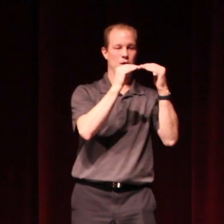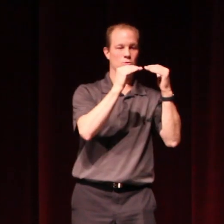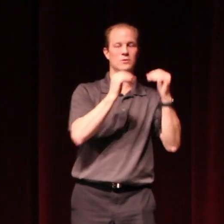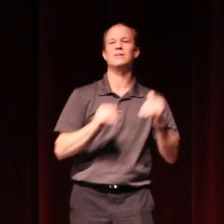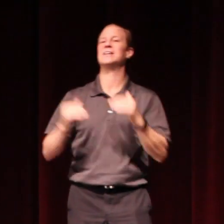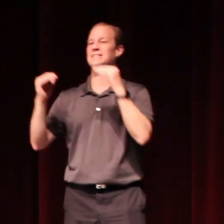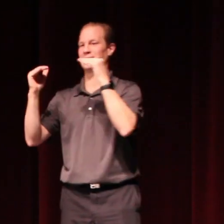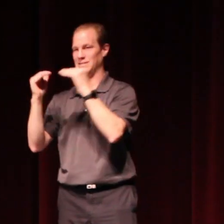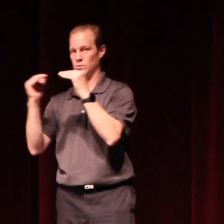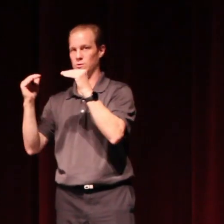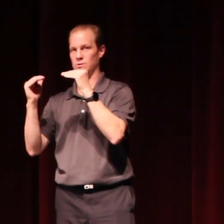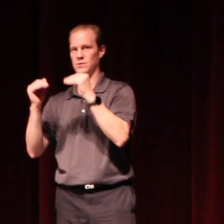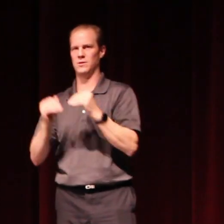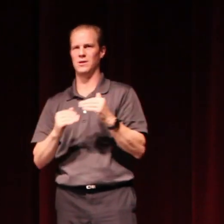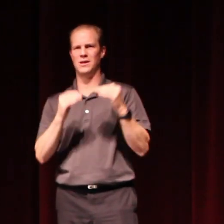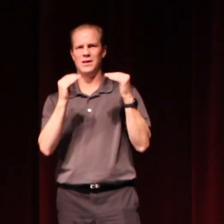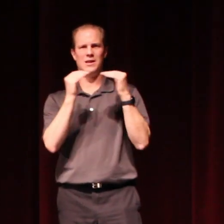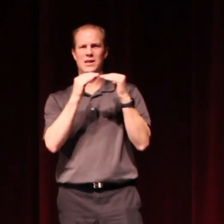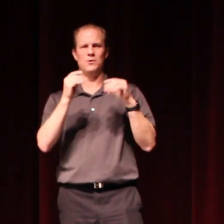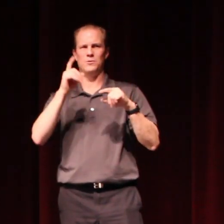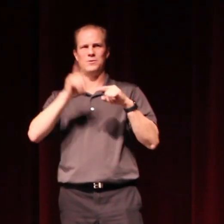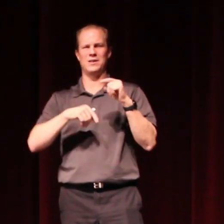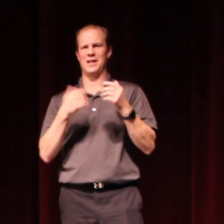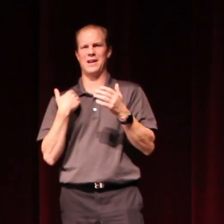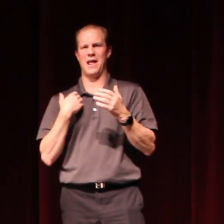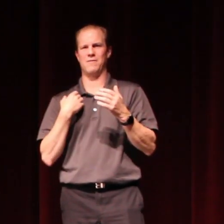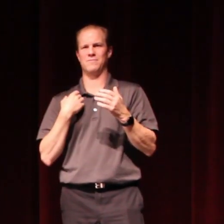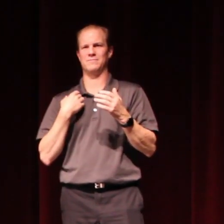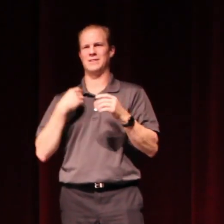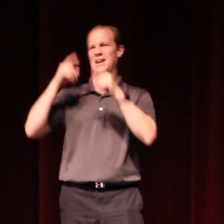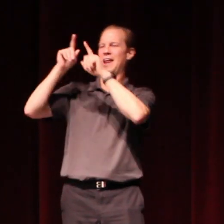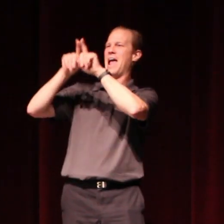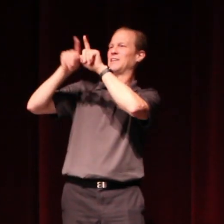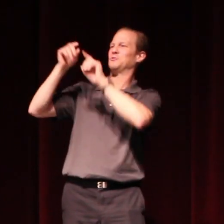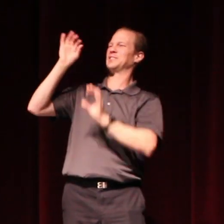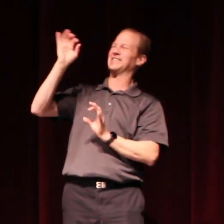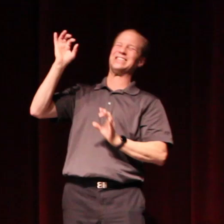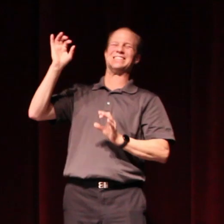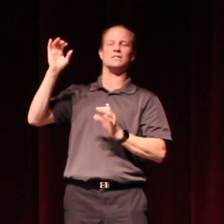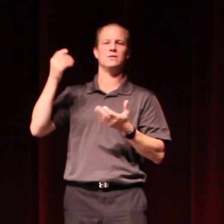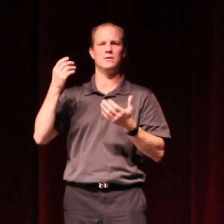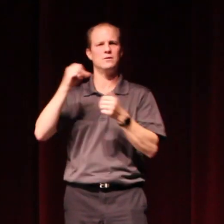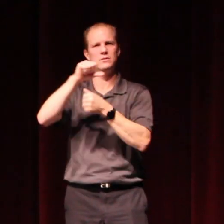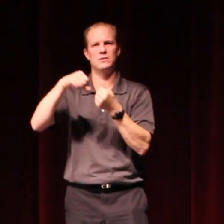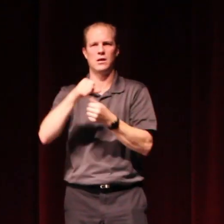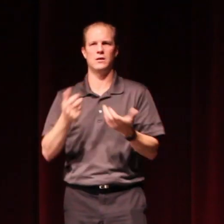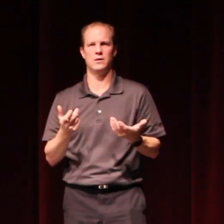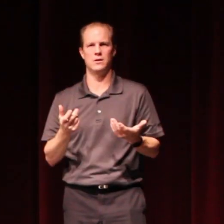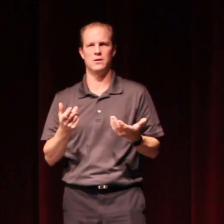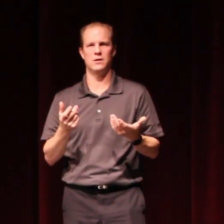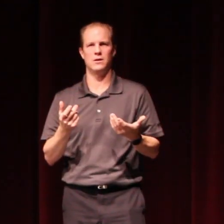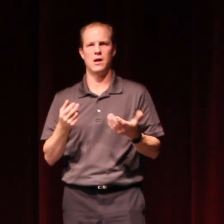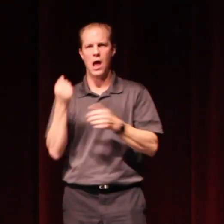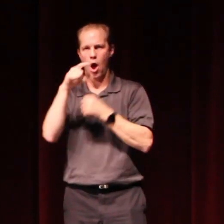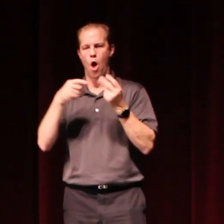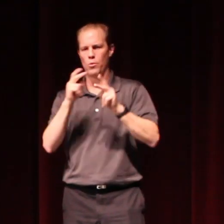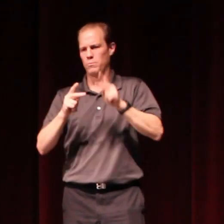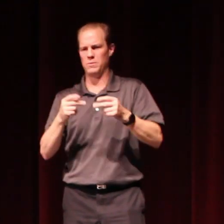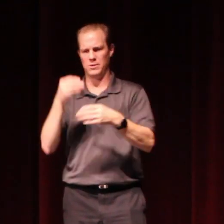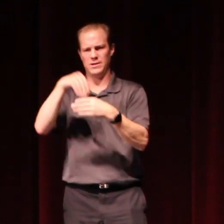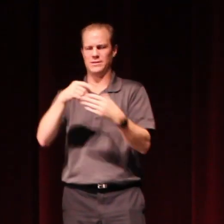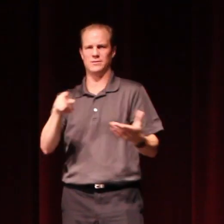Equal can never have an asterisk when it comes to society and all of the residents of it. Asterisks